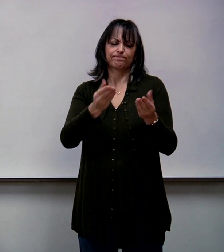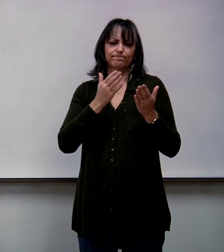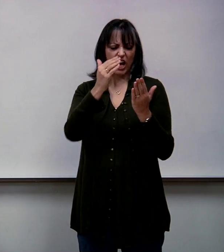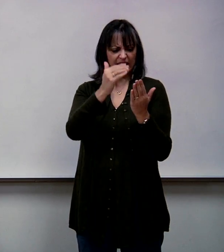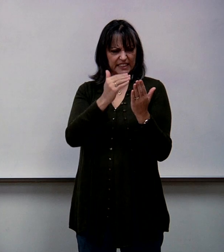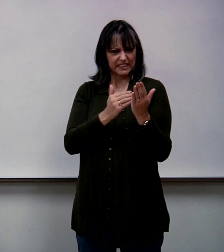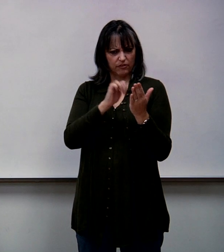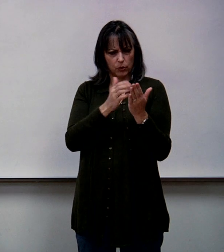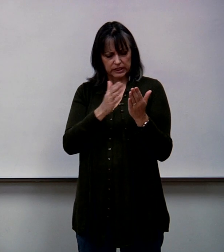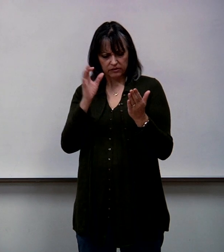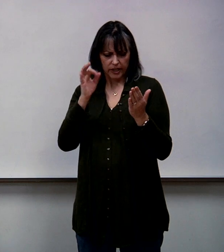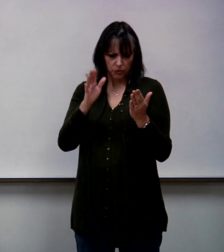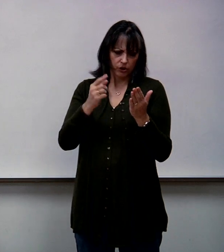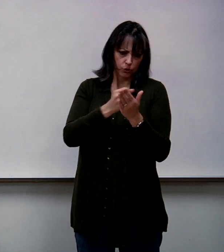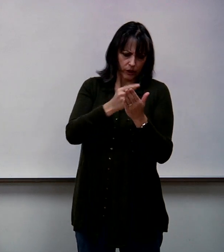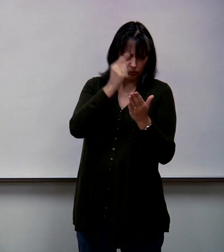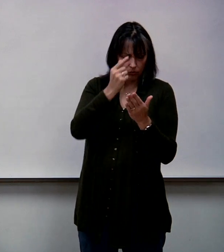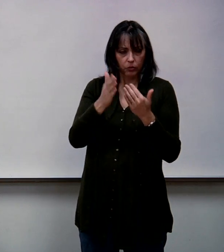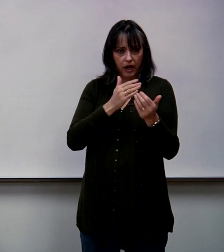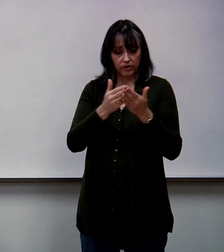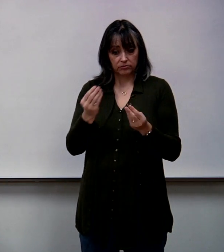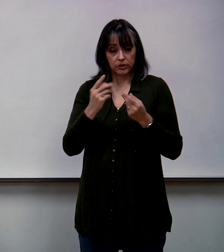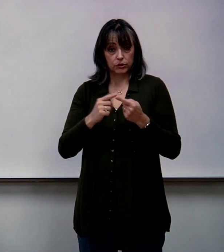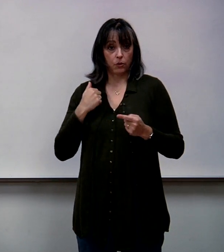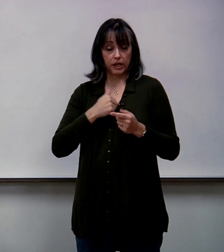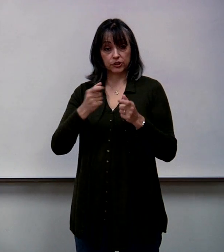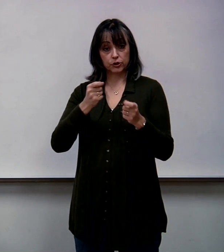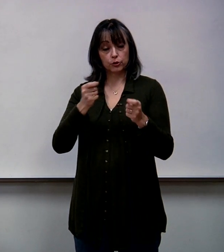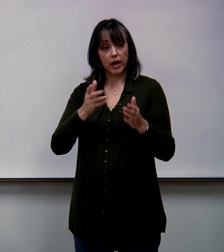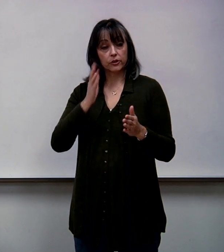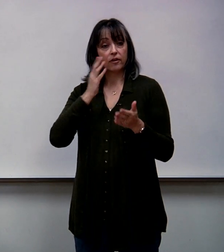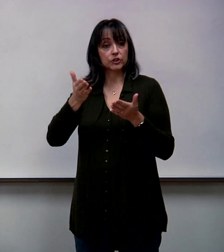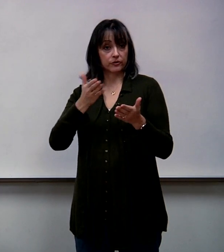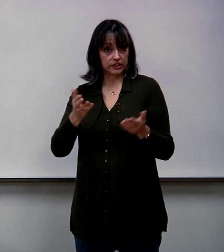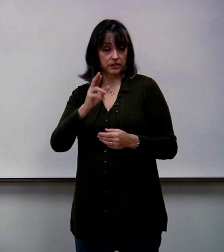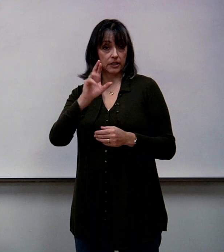Director of Services here in Student Government.